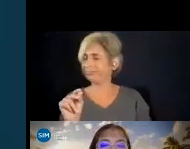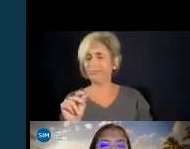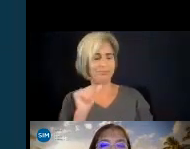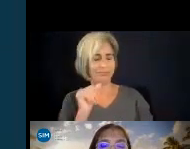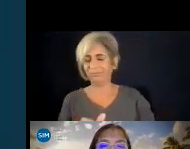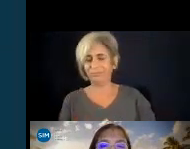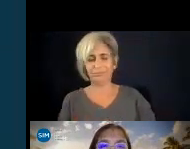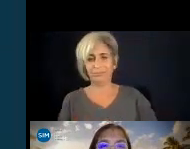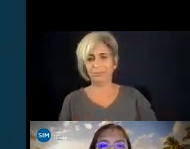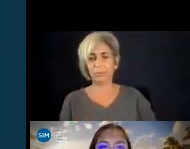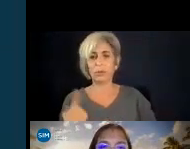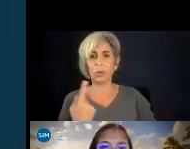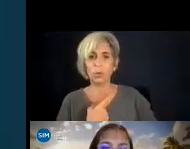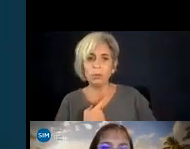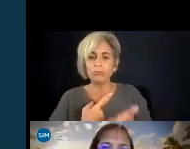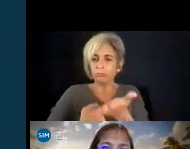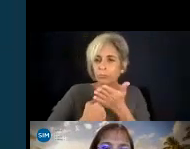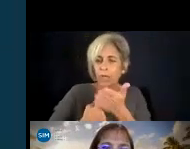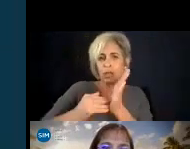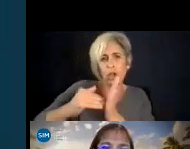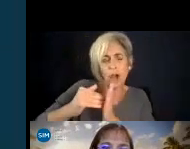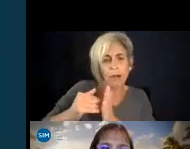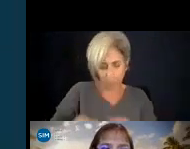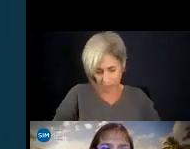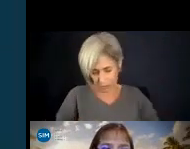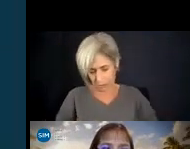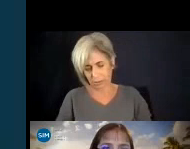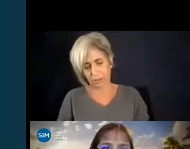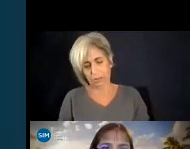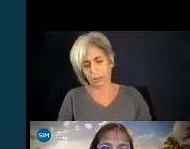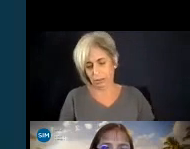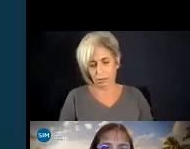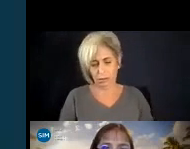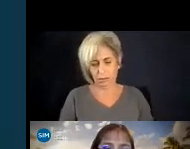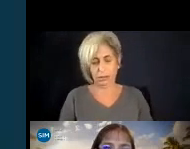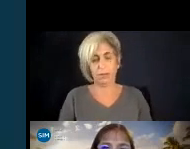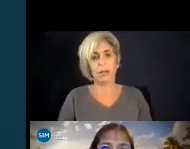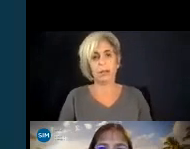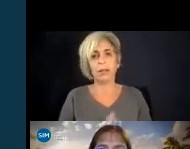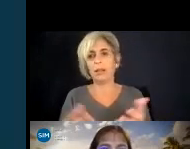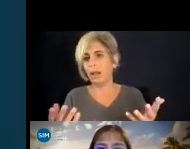We've talked a lot in